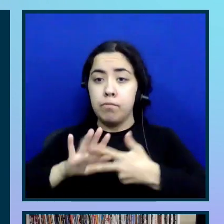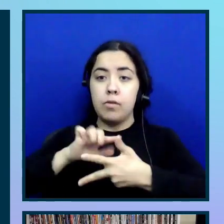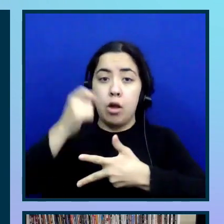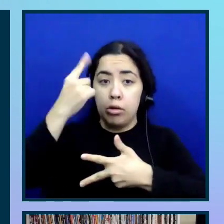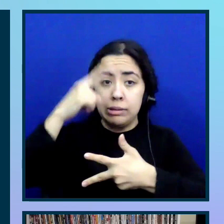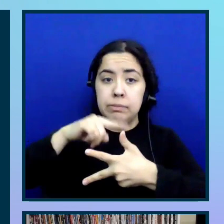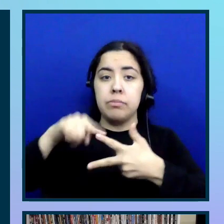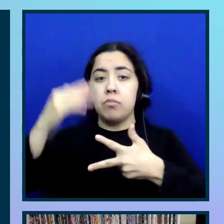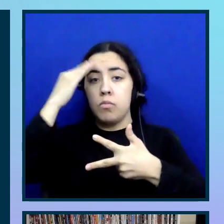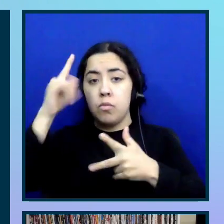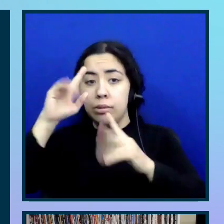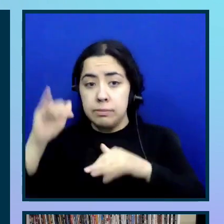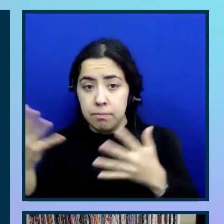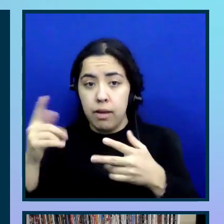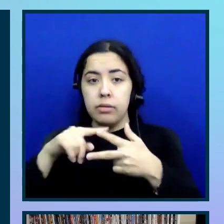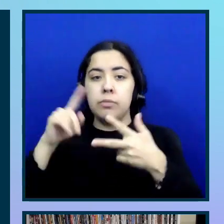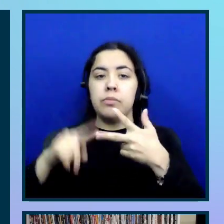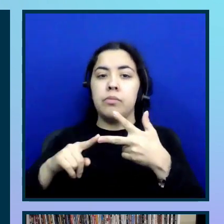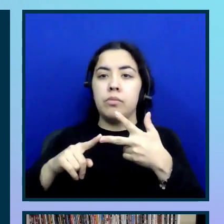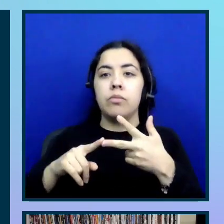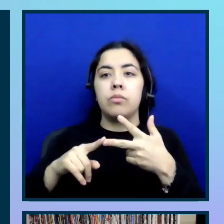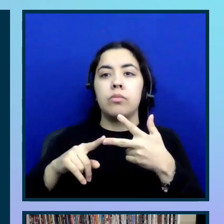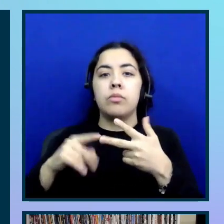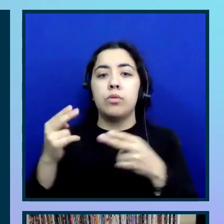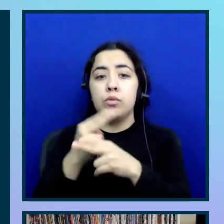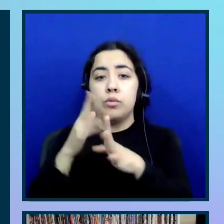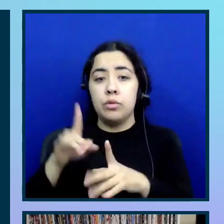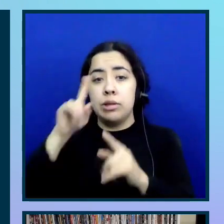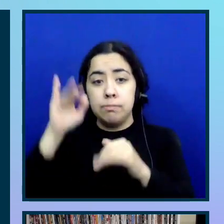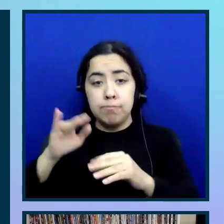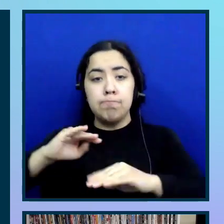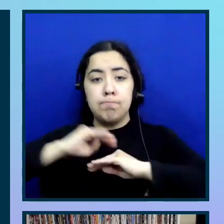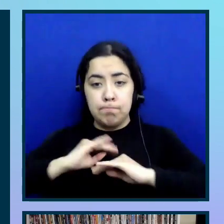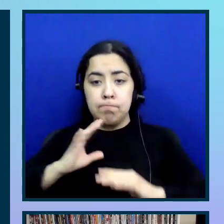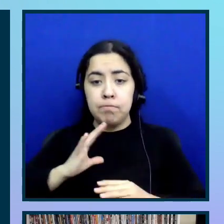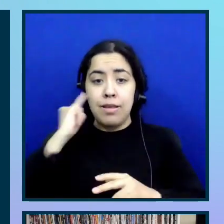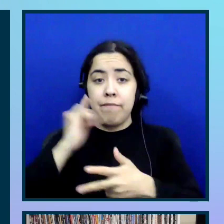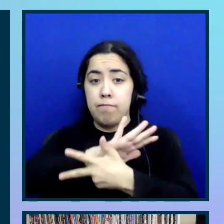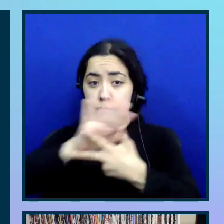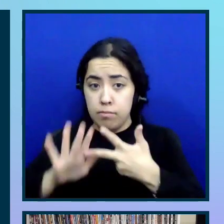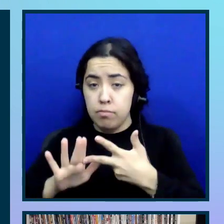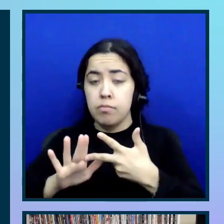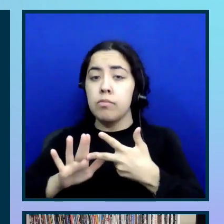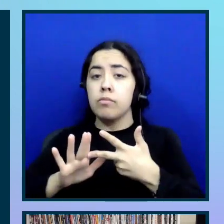knowing what to expect when the thing is clicked and having user expectations met, if all of these were answered in the affirmative,